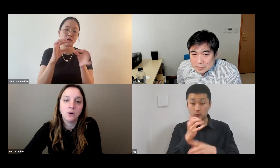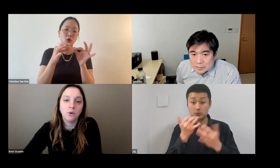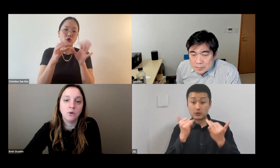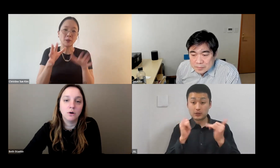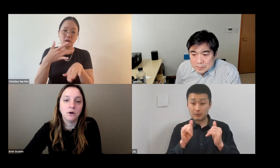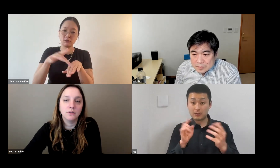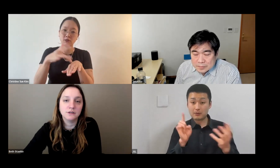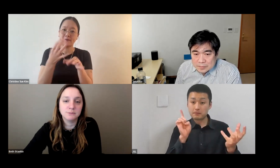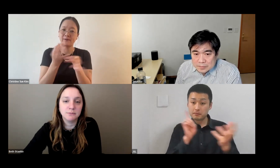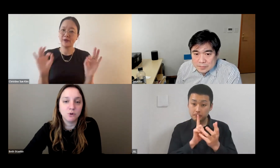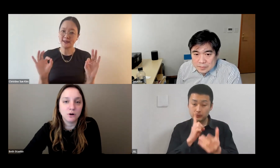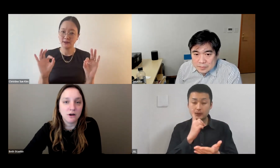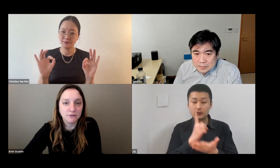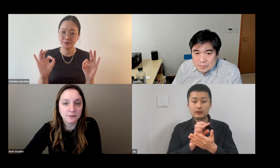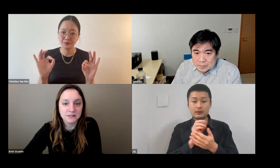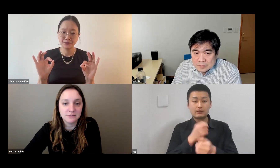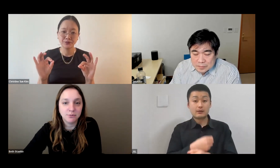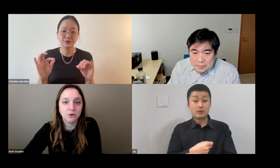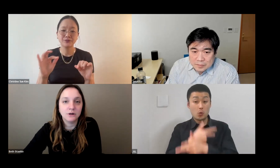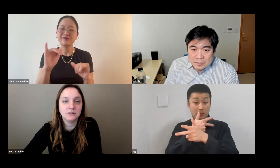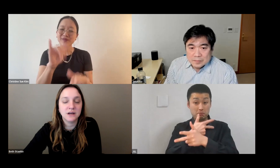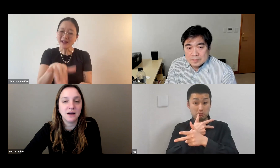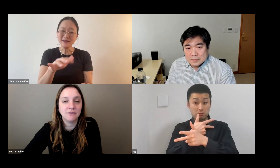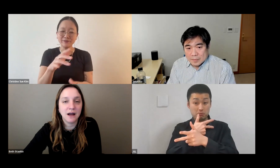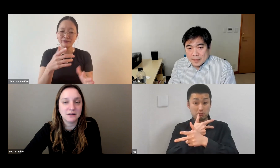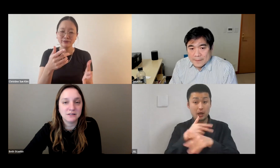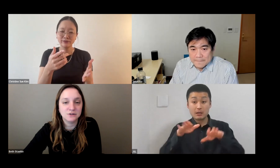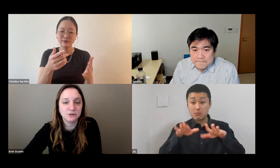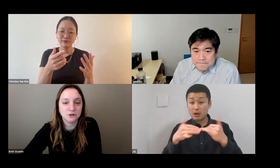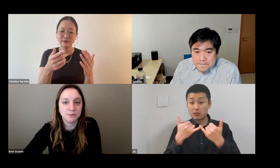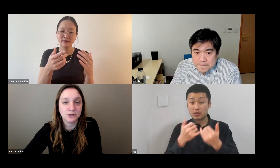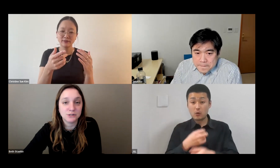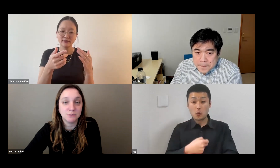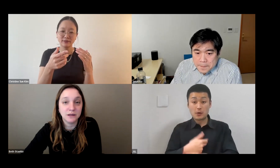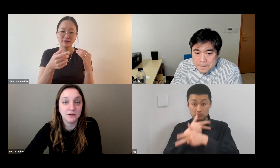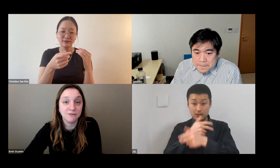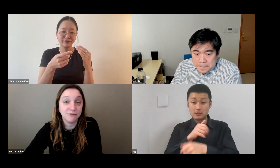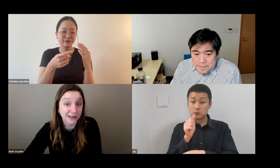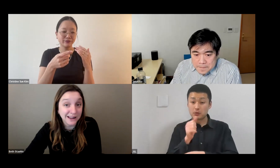or there's been more government support to have access to interpreters be free.